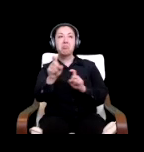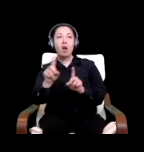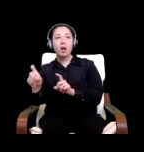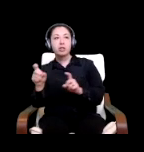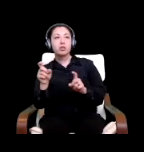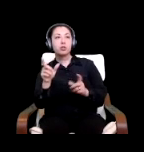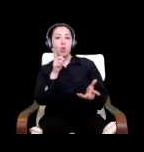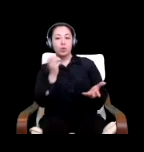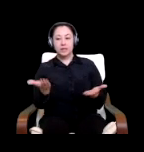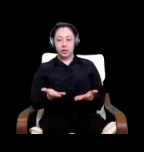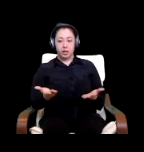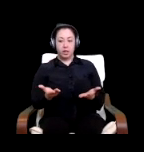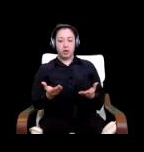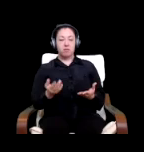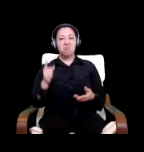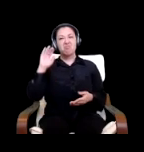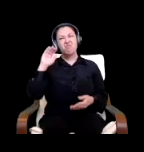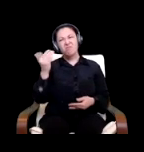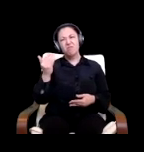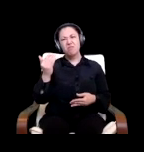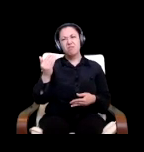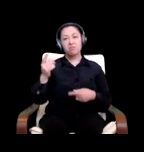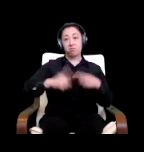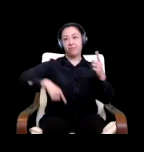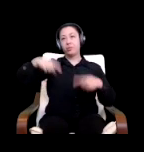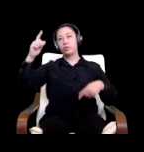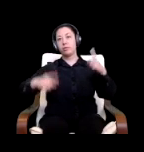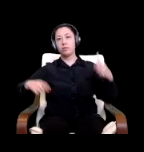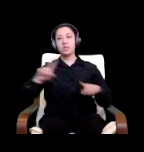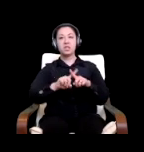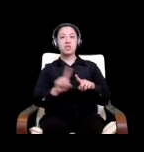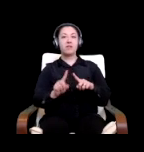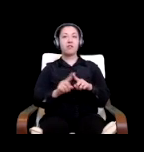here. It looks like we have a wide range of professionals which is really cool to see.